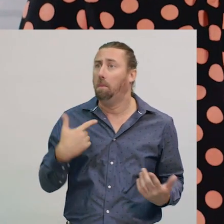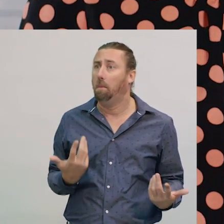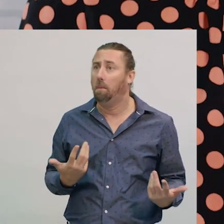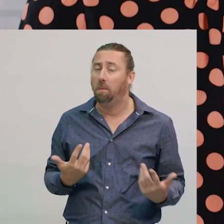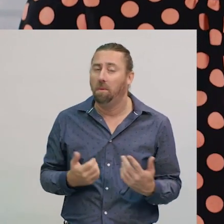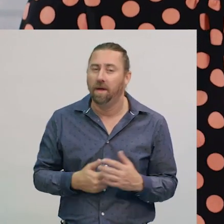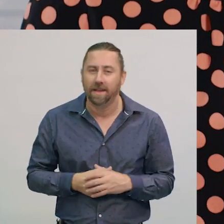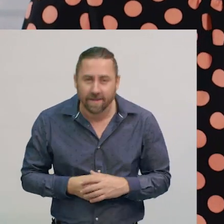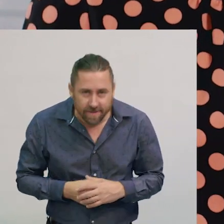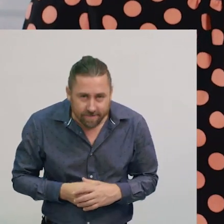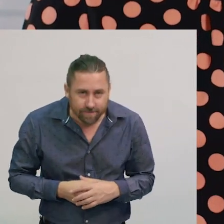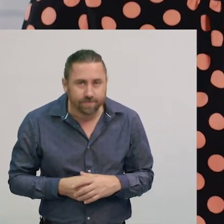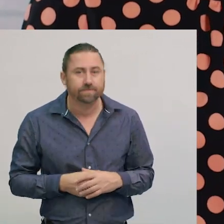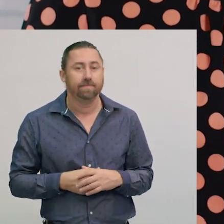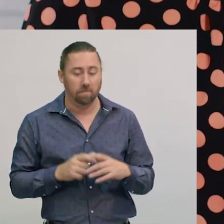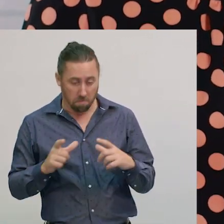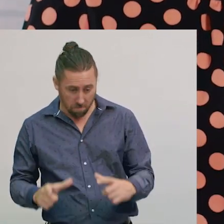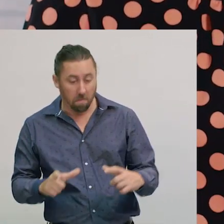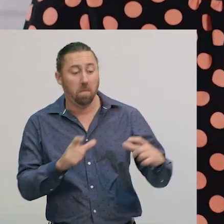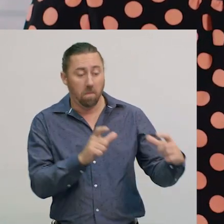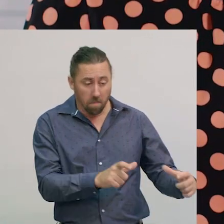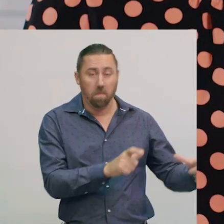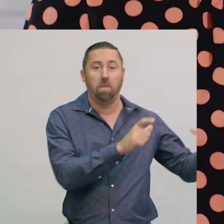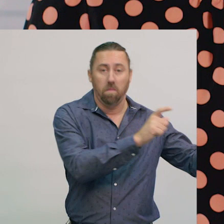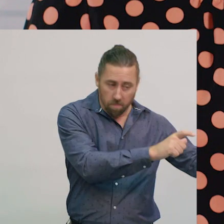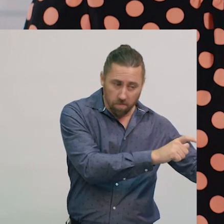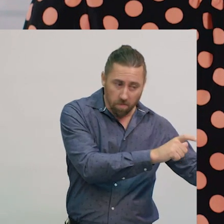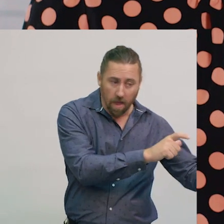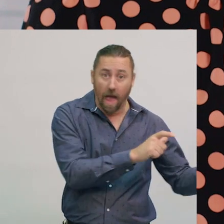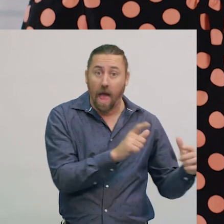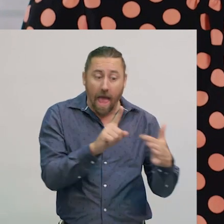You shared the collection, but you did not share equally.